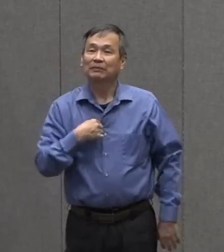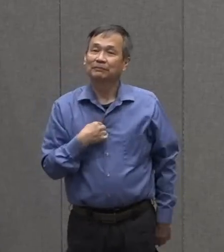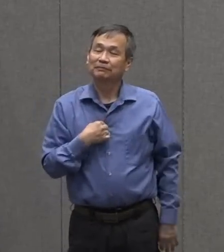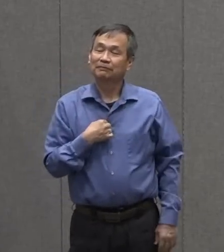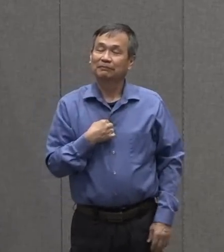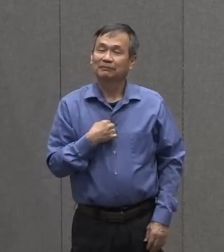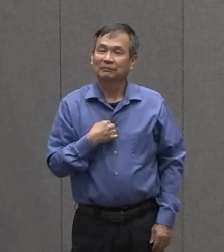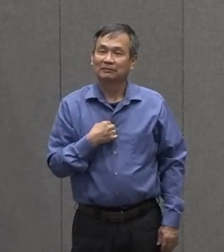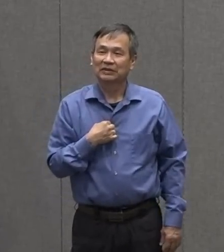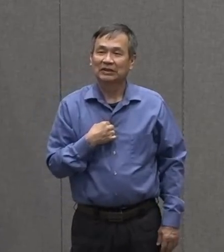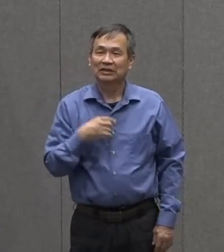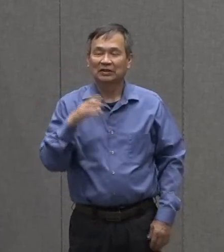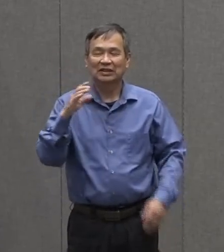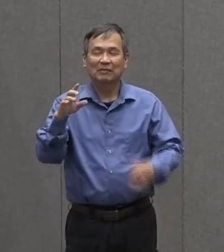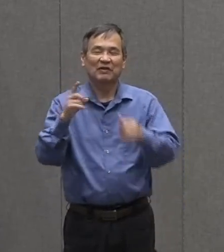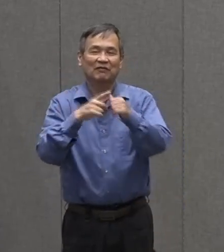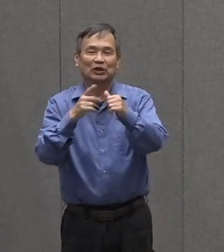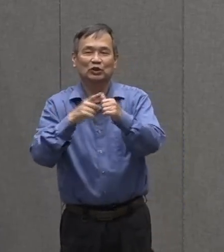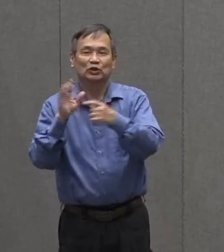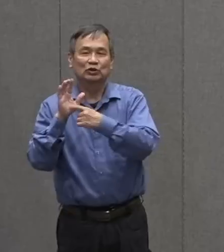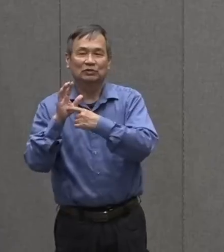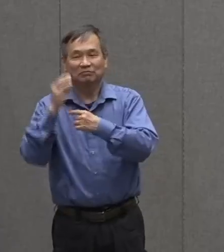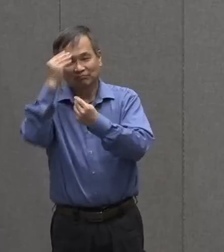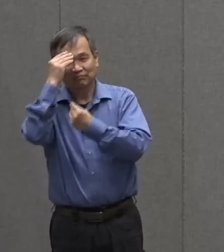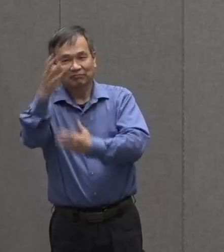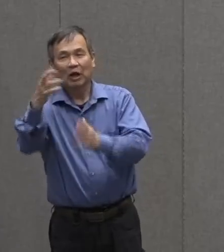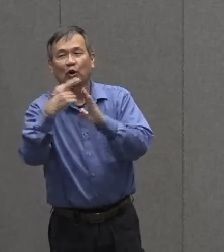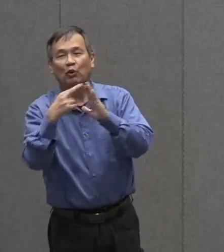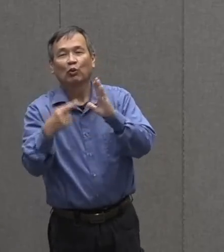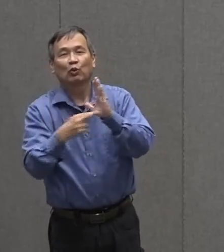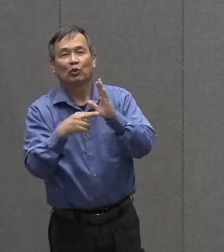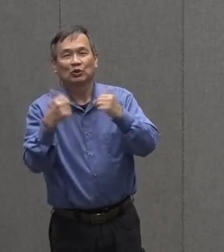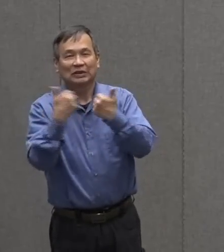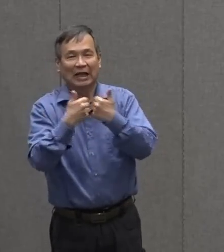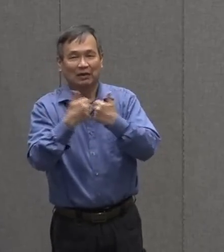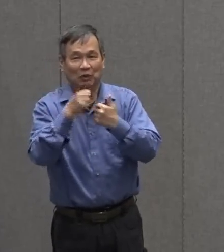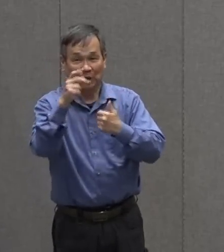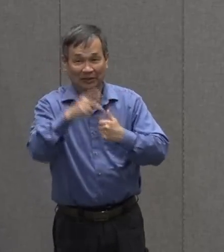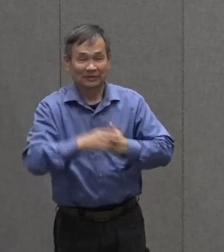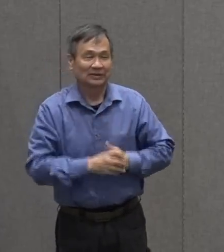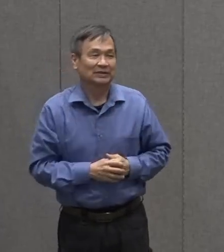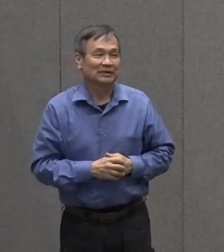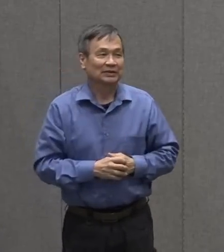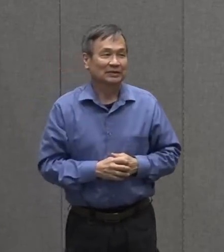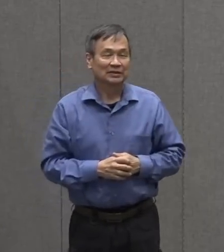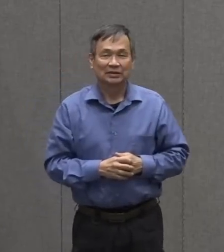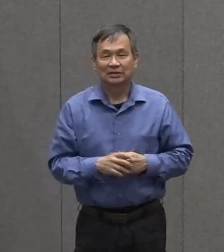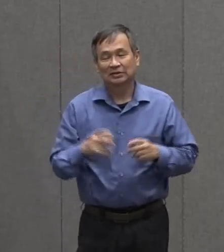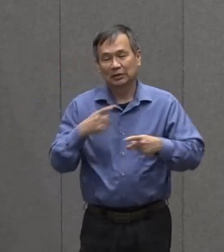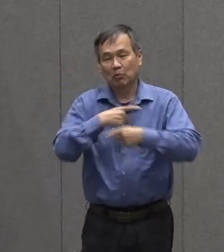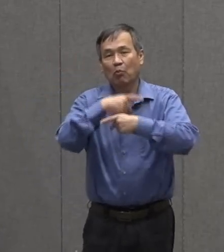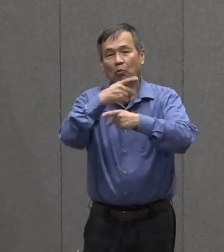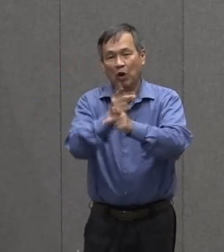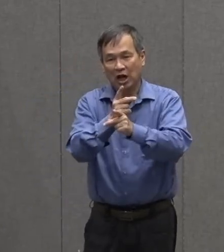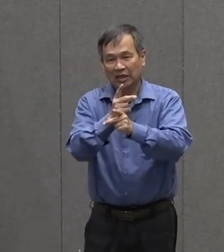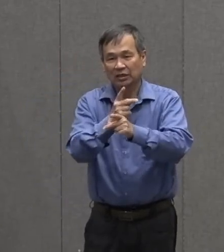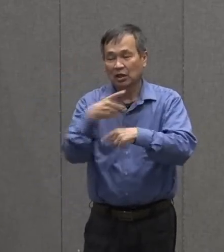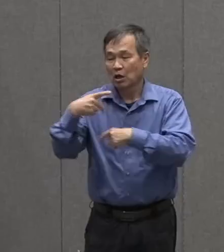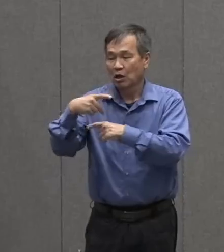Let me go first go over the rules of the game with the product game. What is product, me?